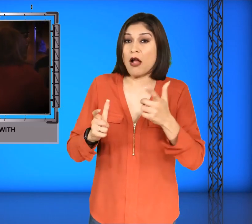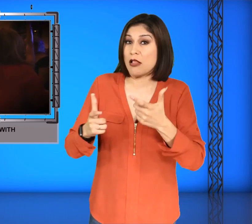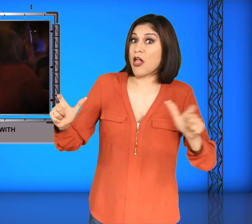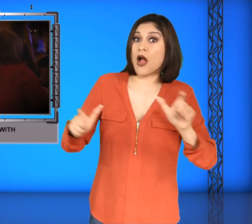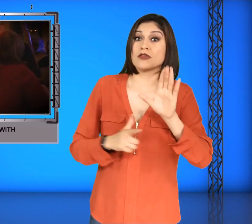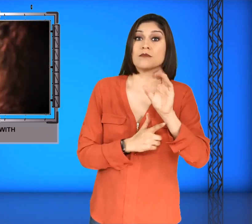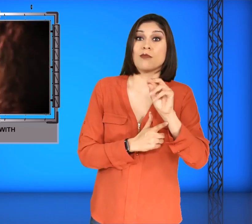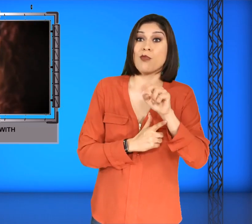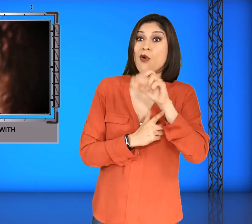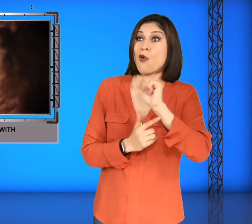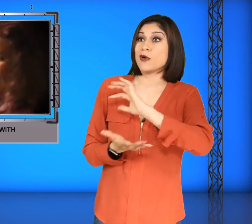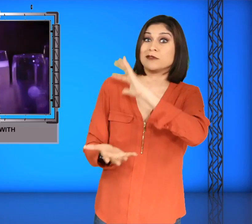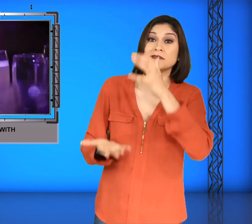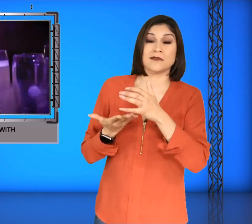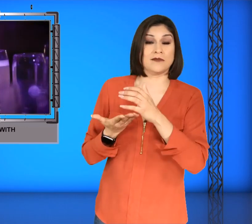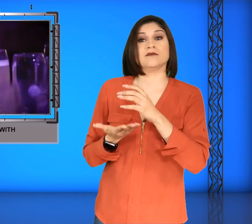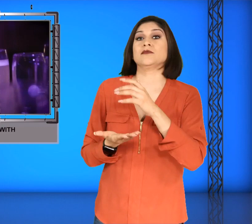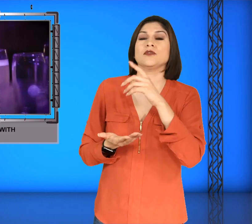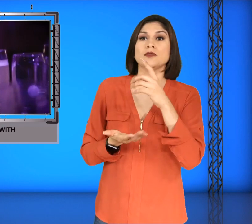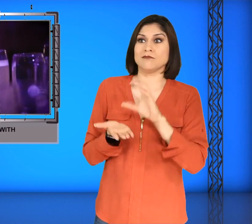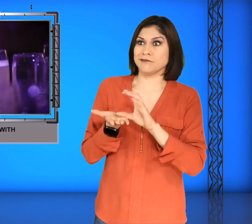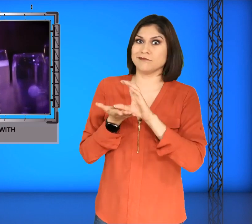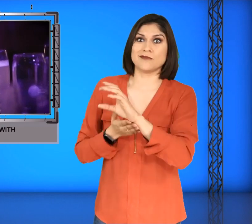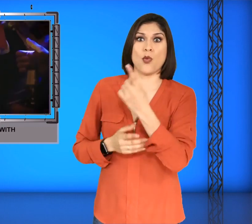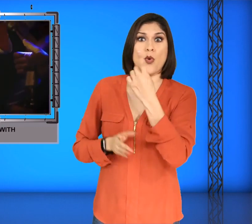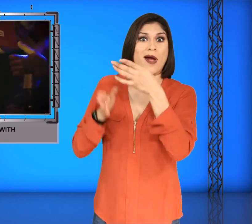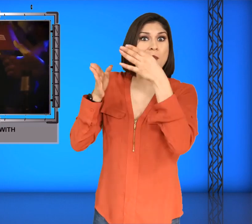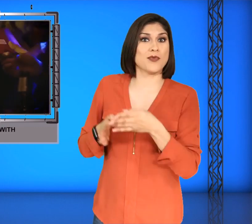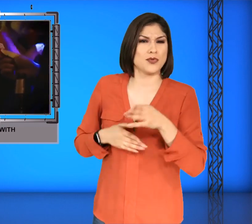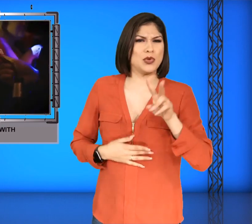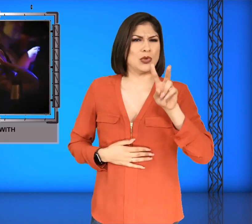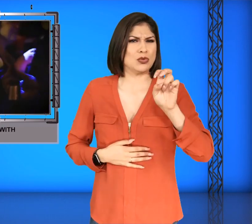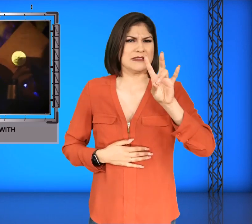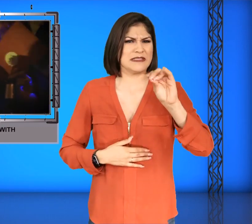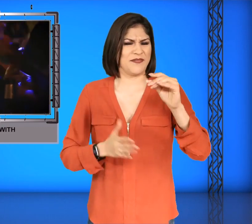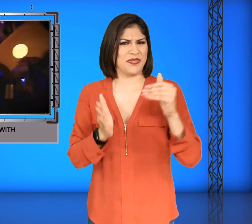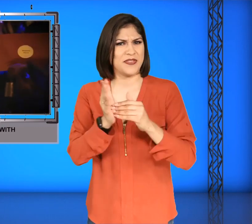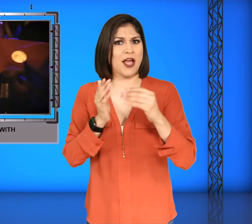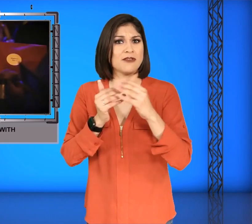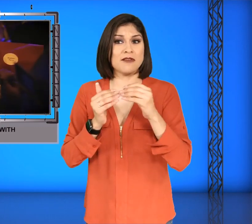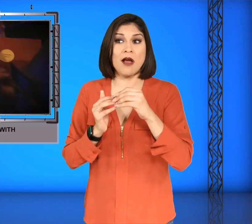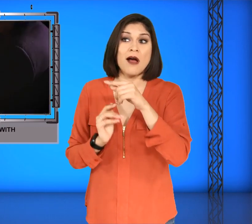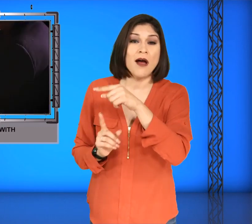The largest bonus was $270,000 dollars.